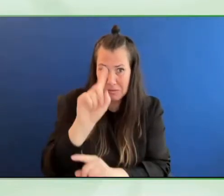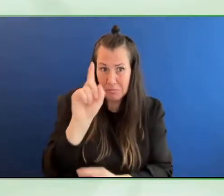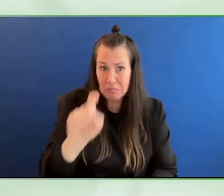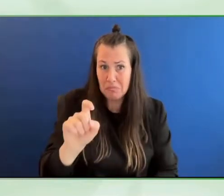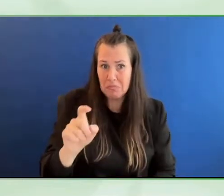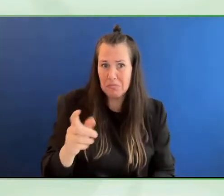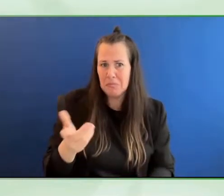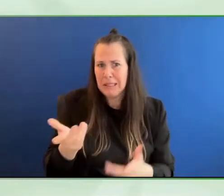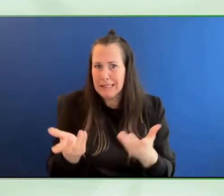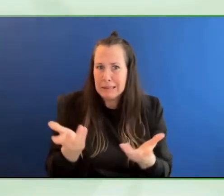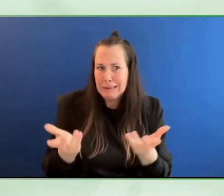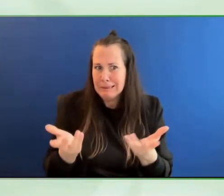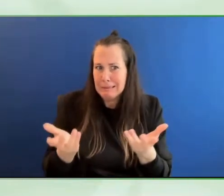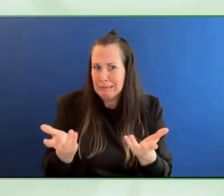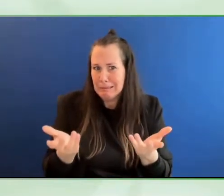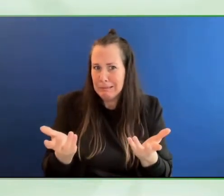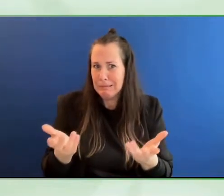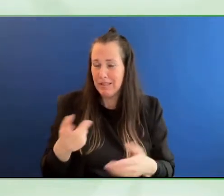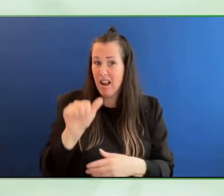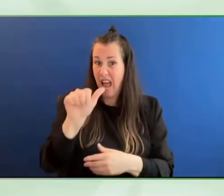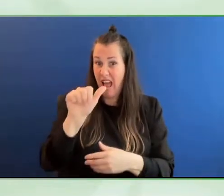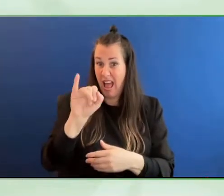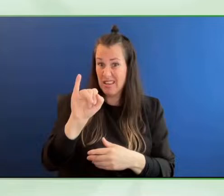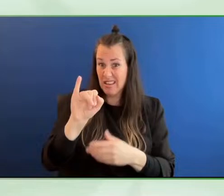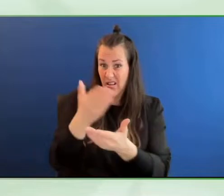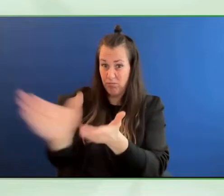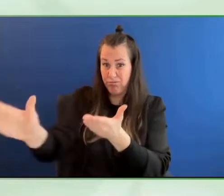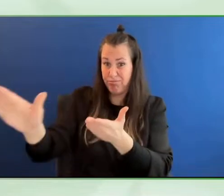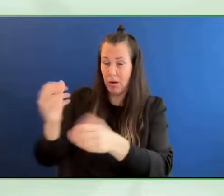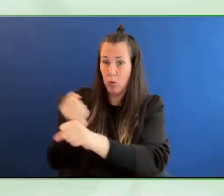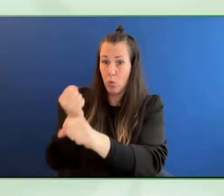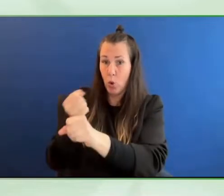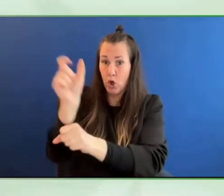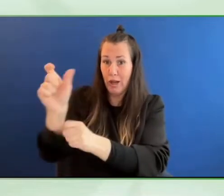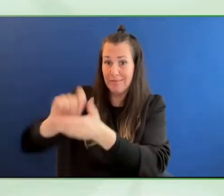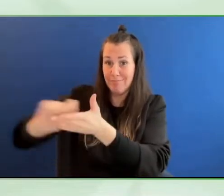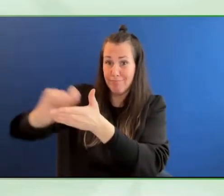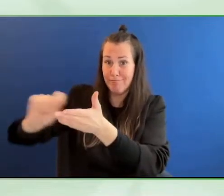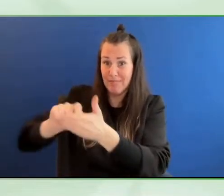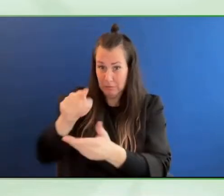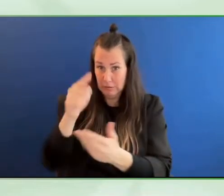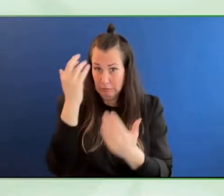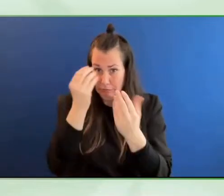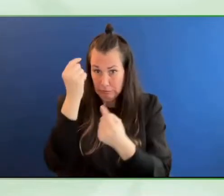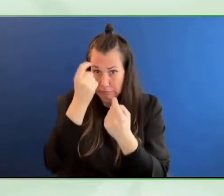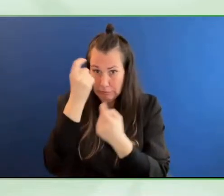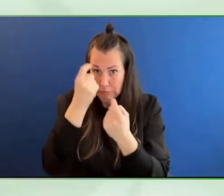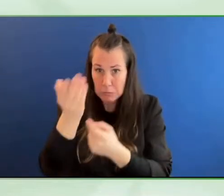because that's where you excel, I think these tools can help push that forward and get there.